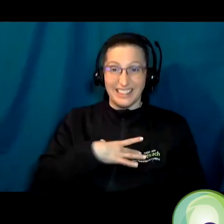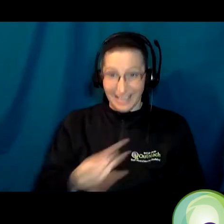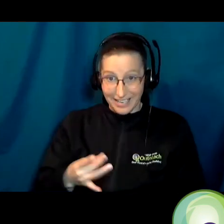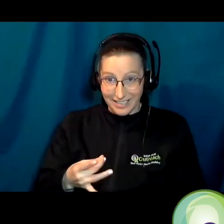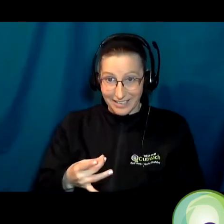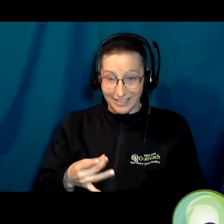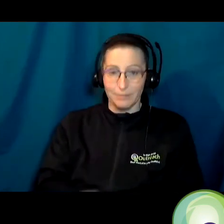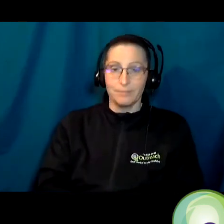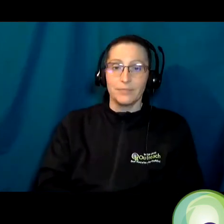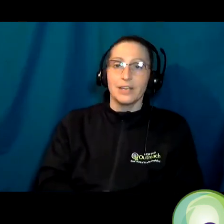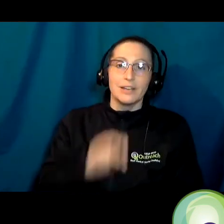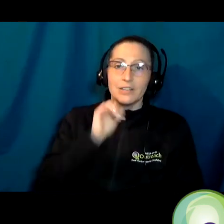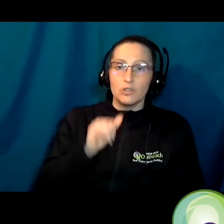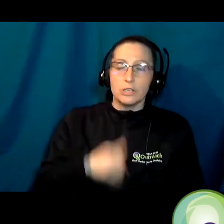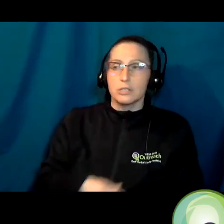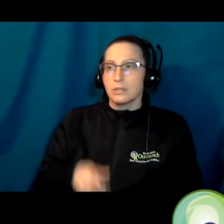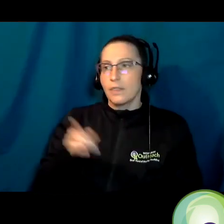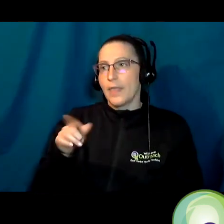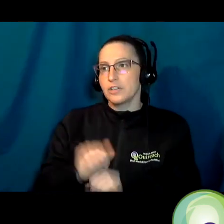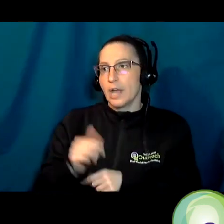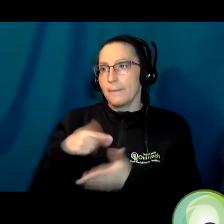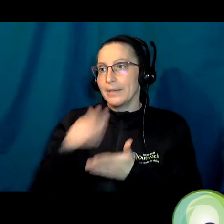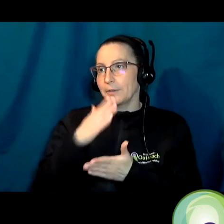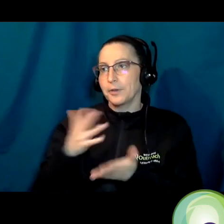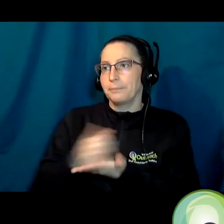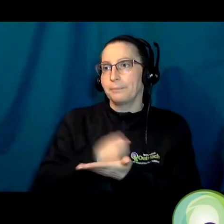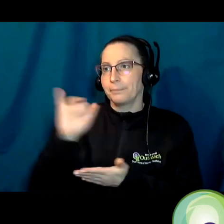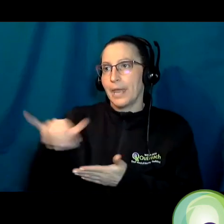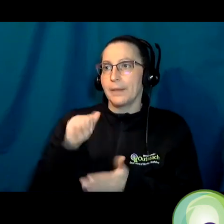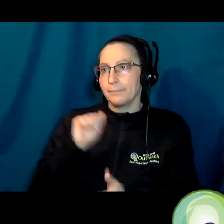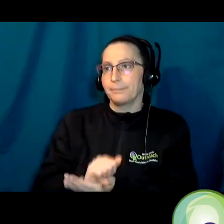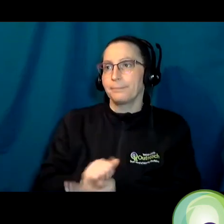don't just take a job because it pays well. You might be miserable.